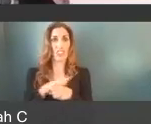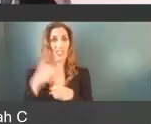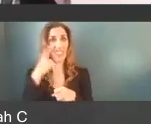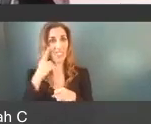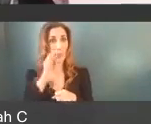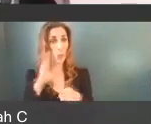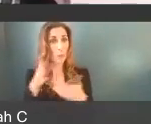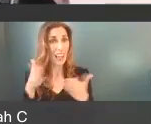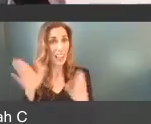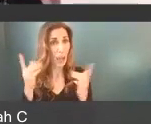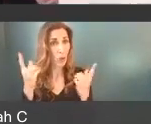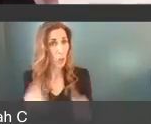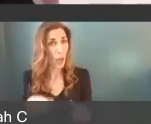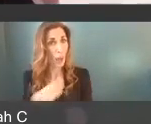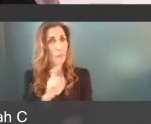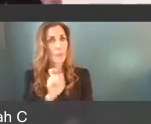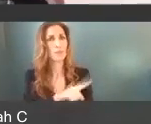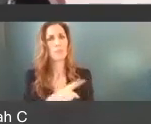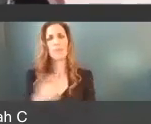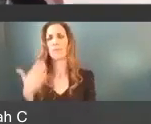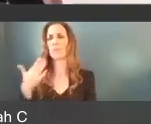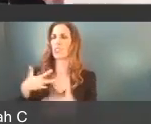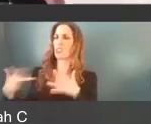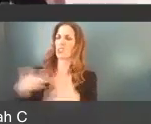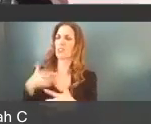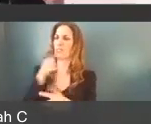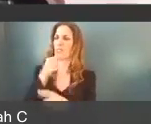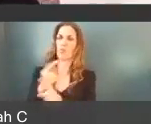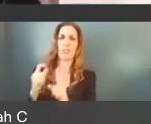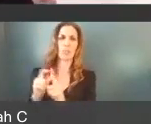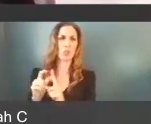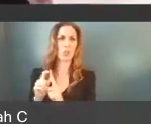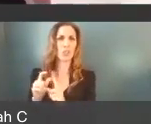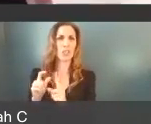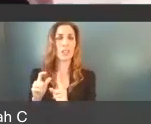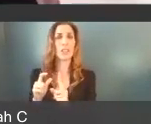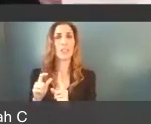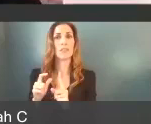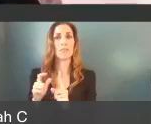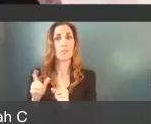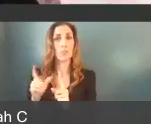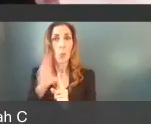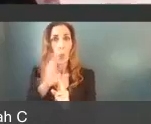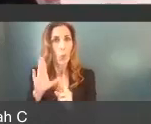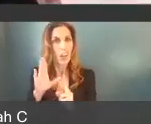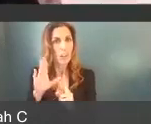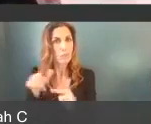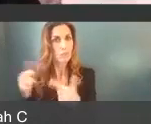[Commissioner Arkoosh] Well I don't know if concern's the right word. They're going to get to 1B before the southeast